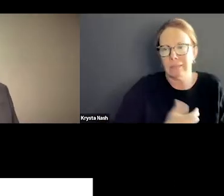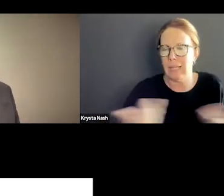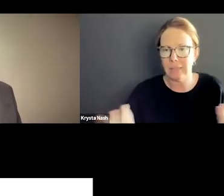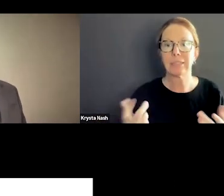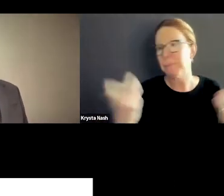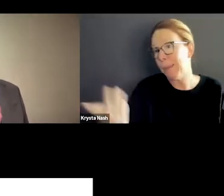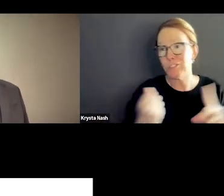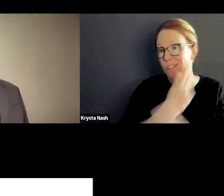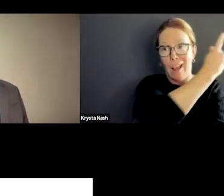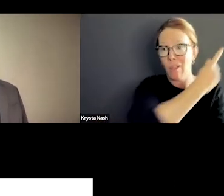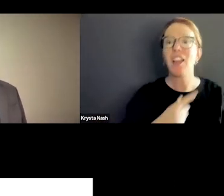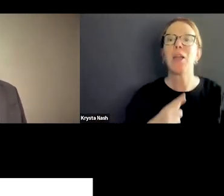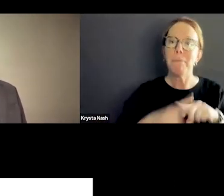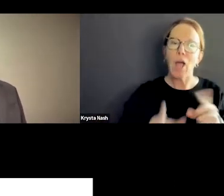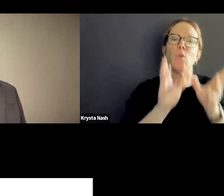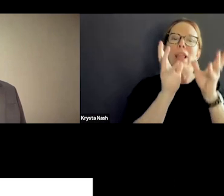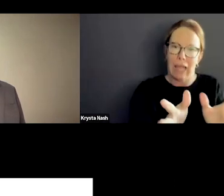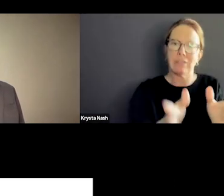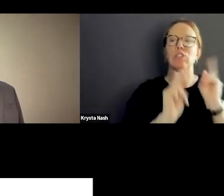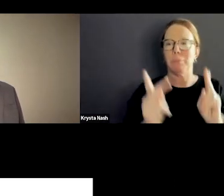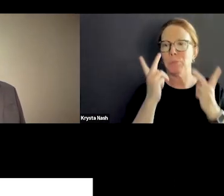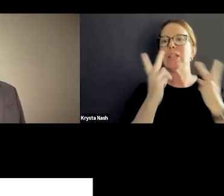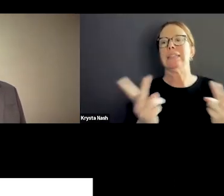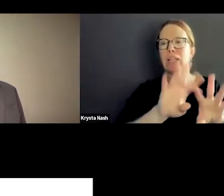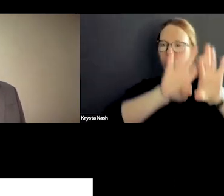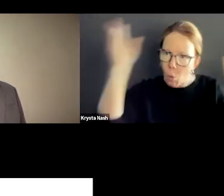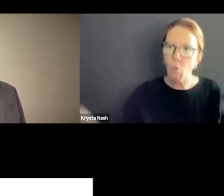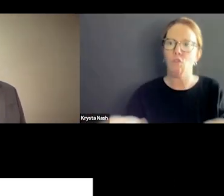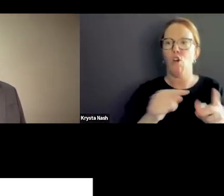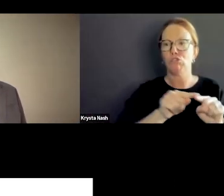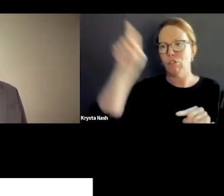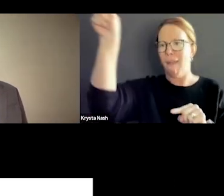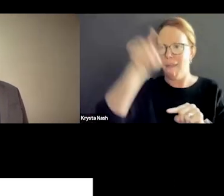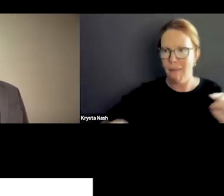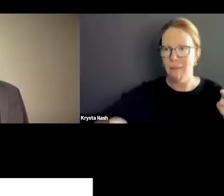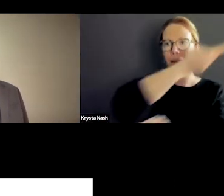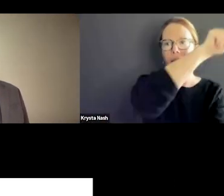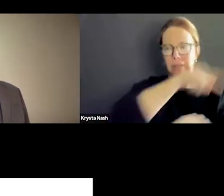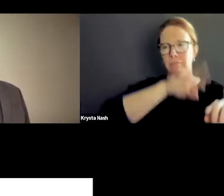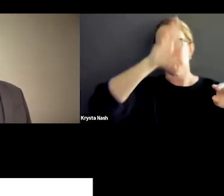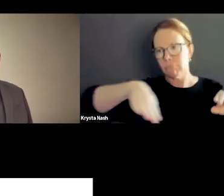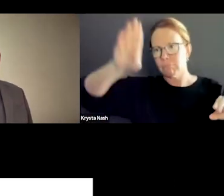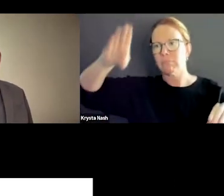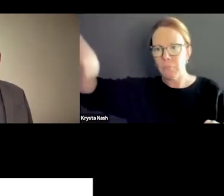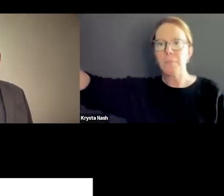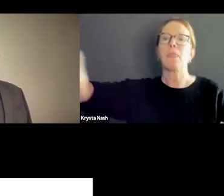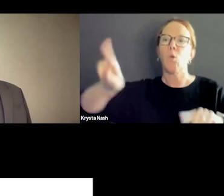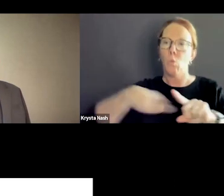But nonetheless, we left it in so that people can see the overall trends of the fluctuations of when people use cannabis, those